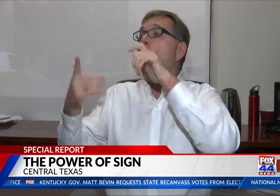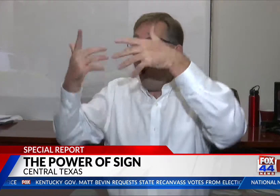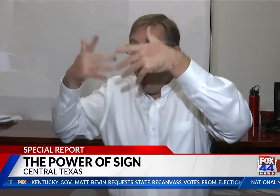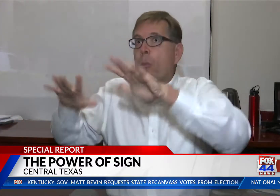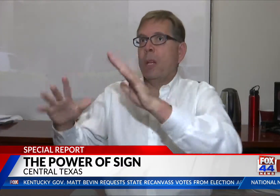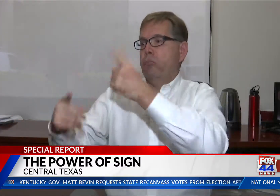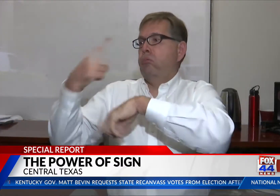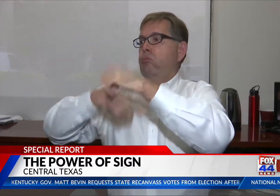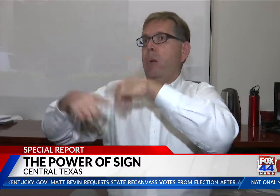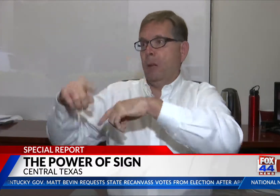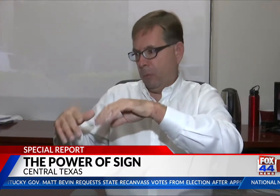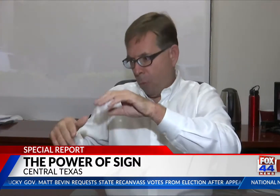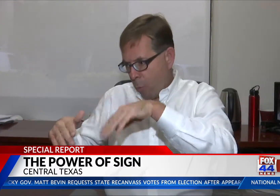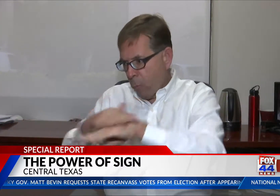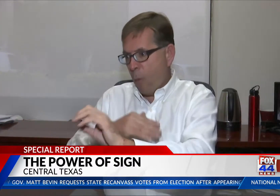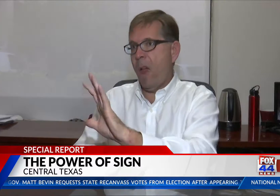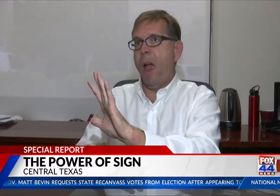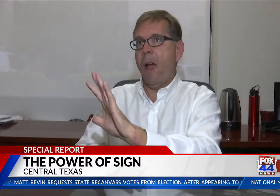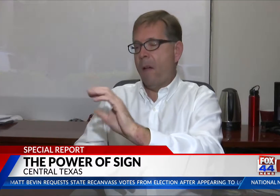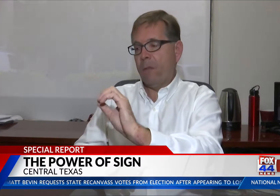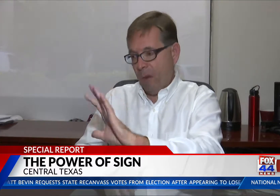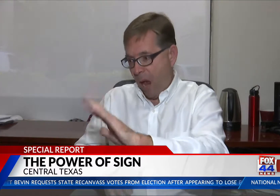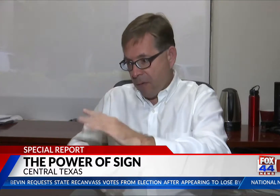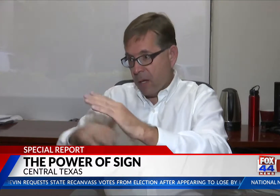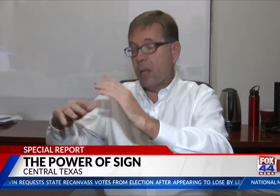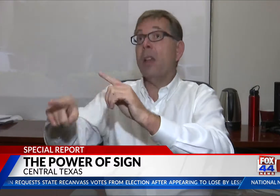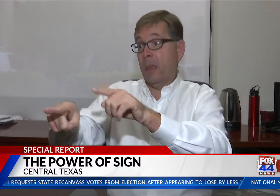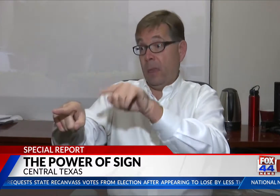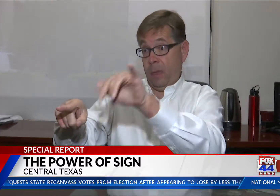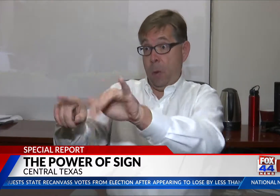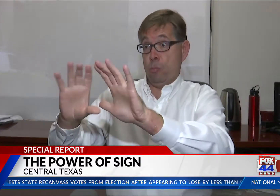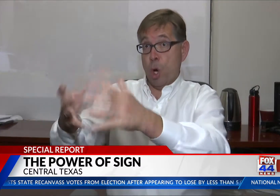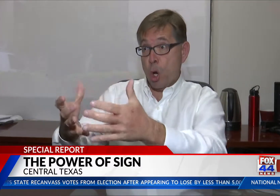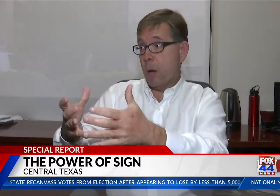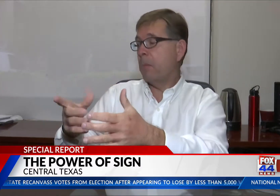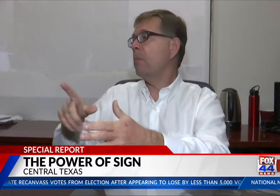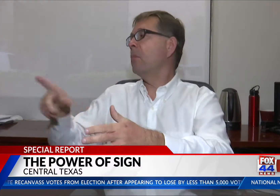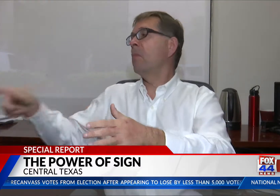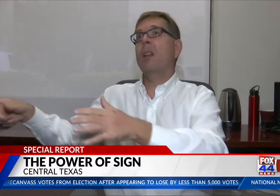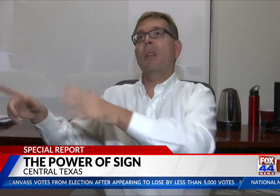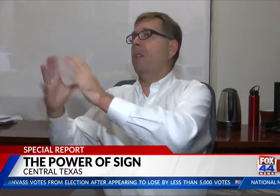they had one particular group that was exposed to sign language, the other wasn't. The one that was exposed drove off